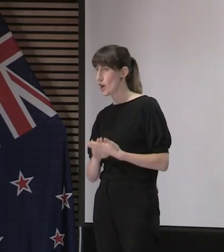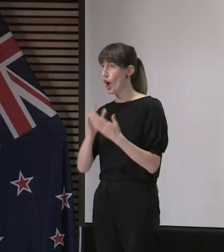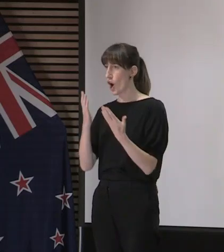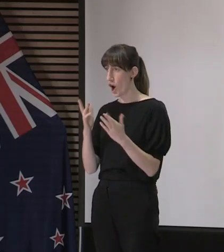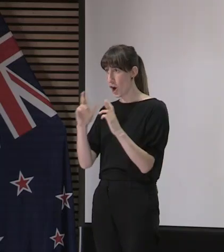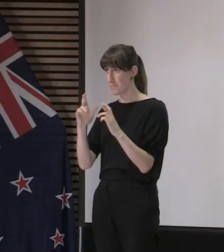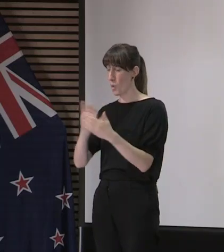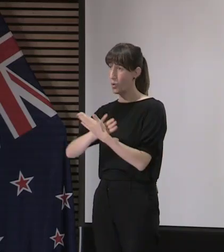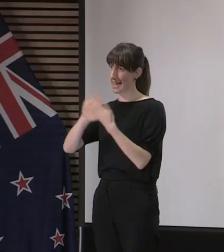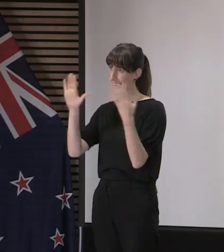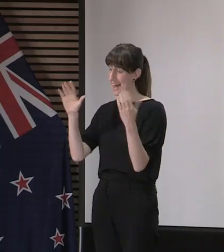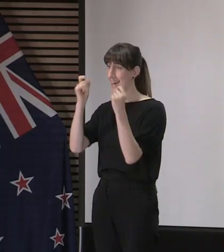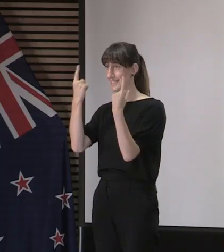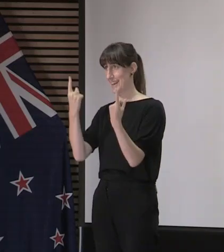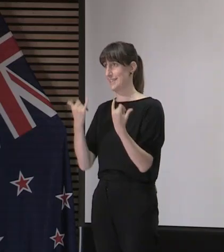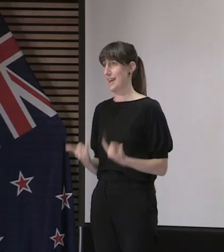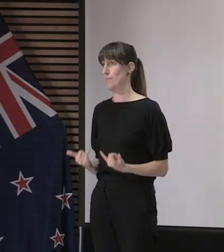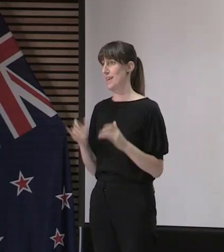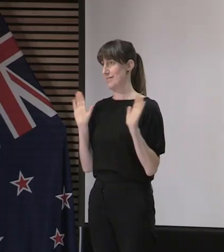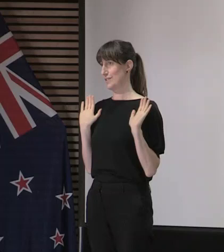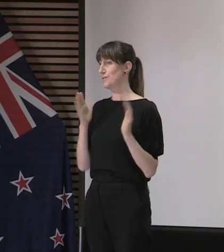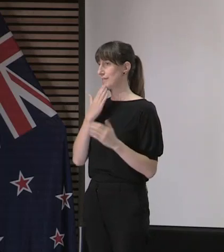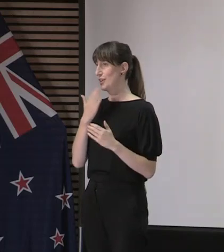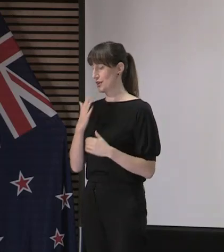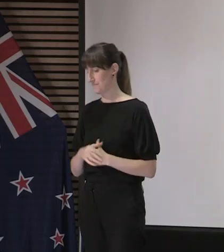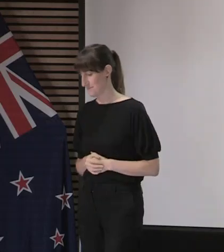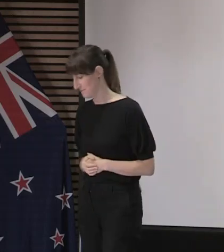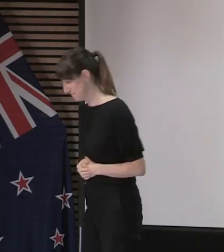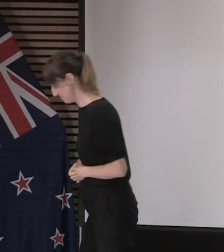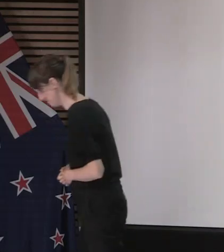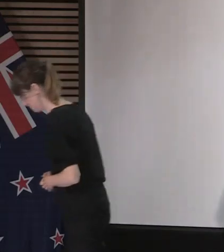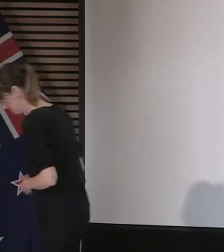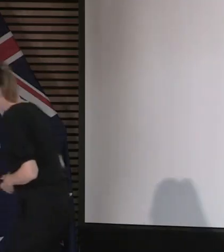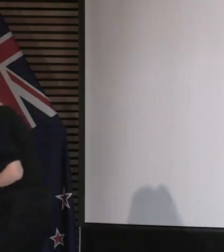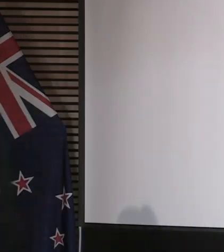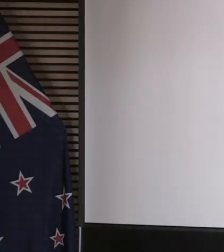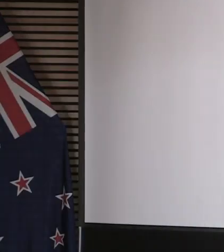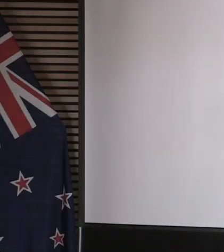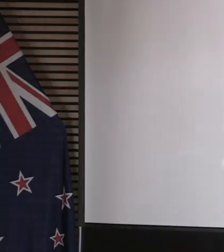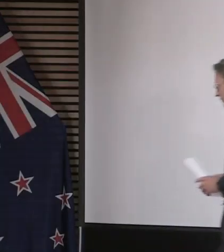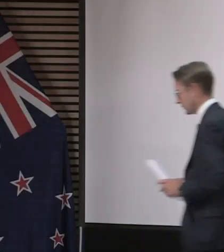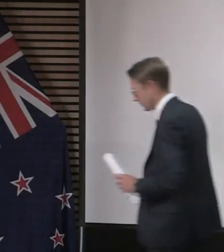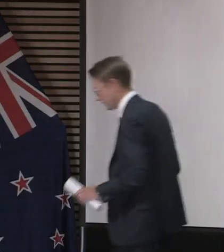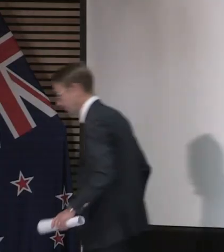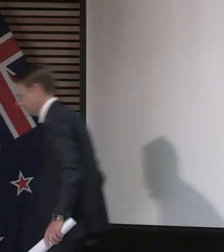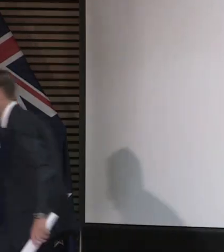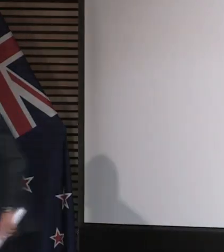helped to clarify - if there was mud yes, the water is clearer today. I hope that